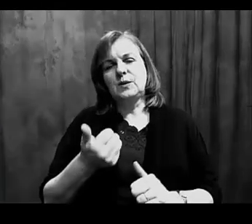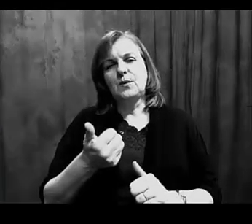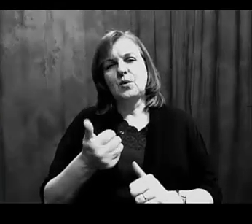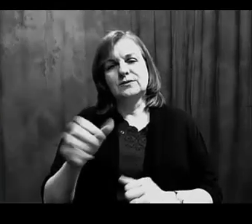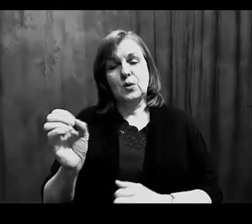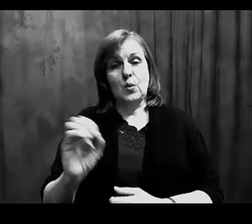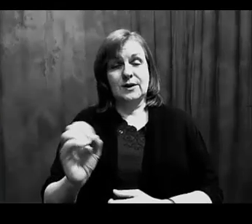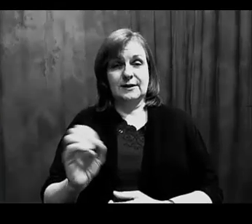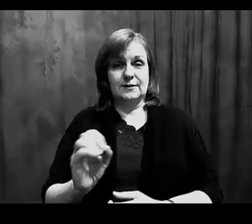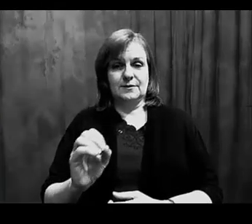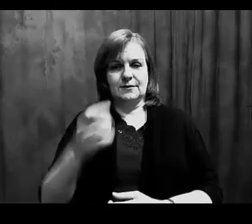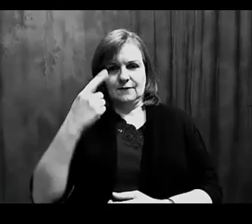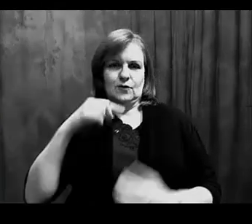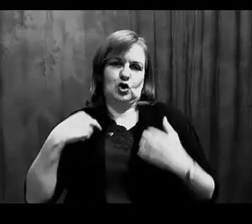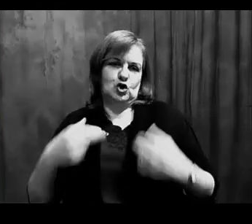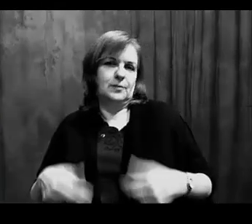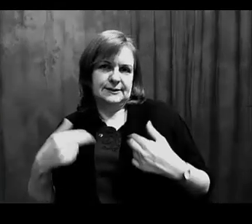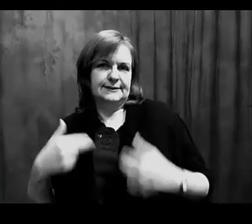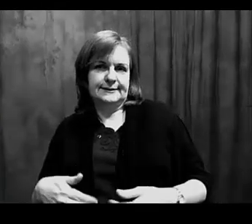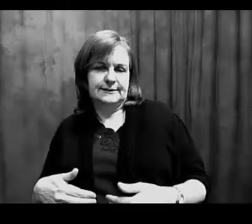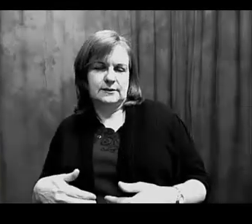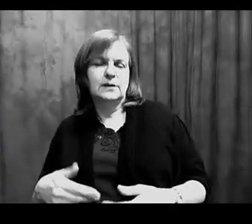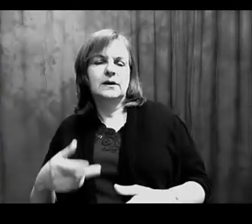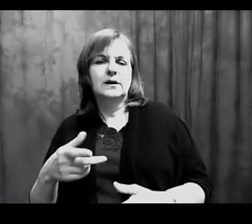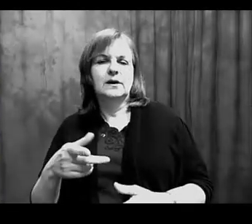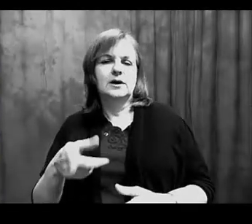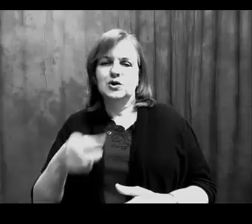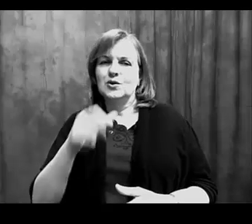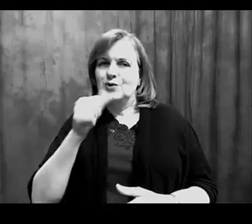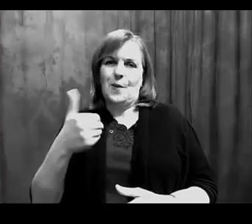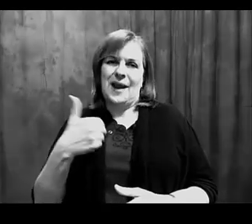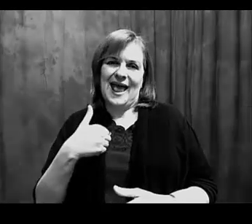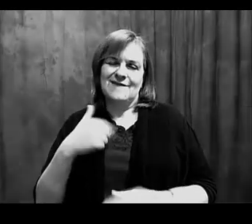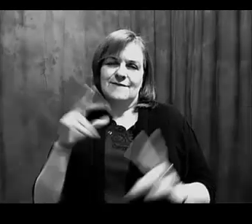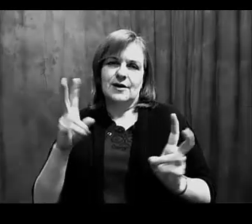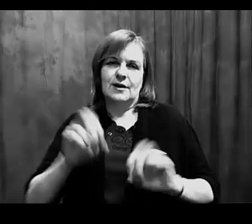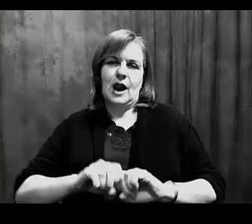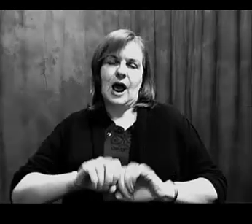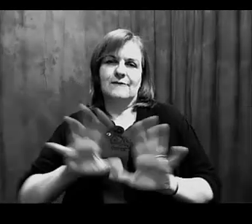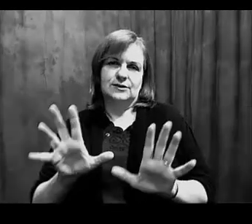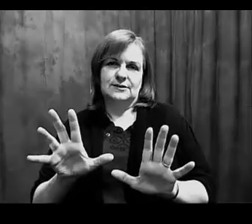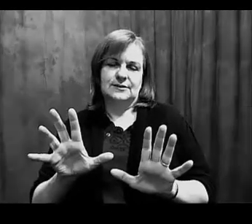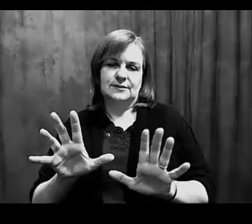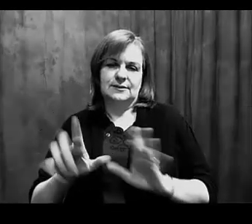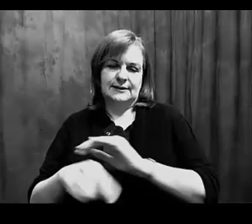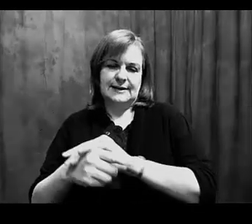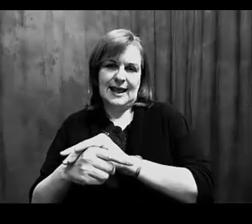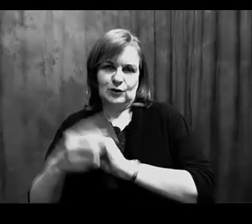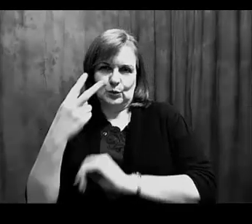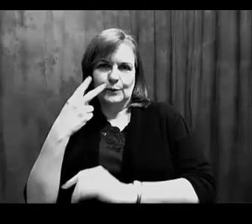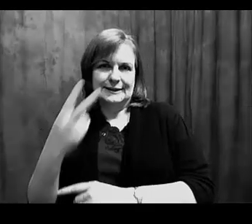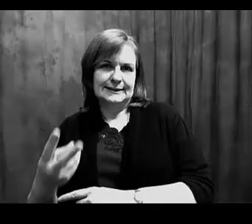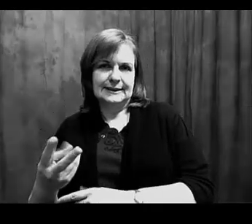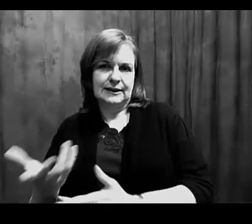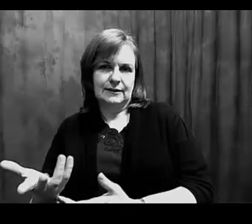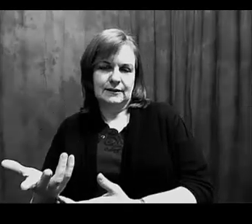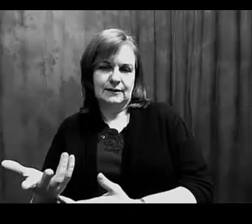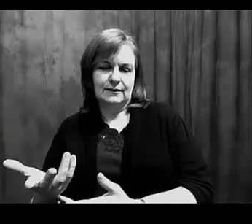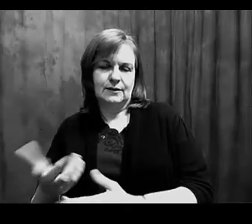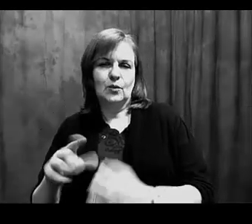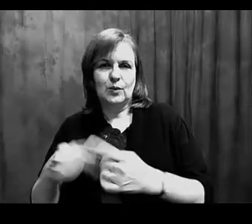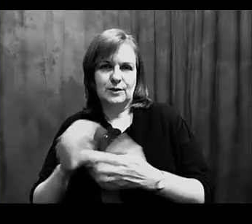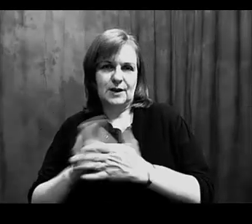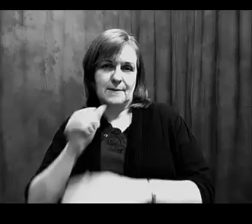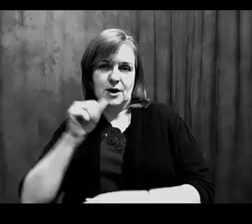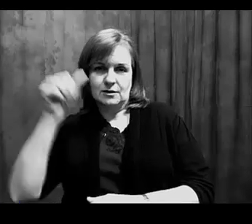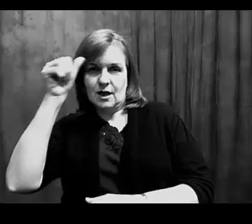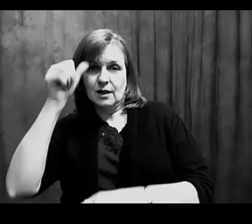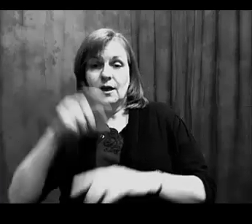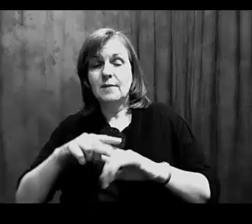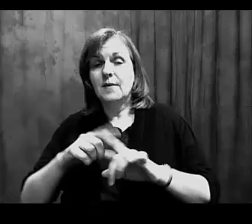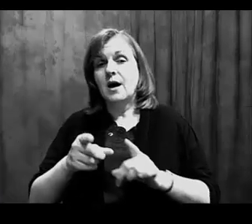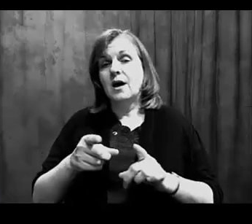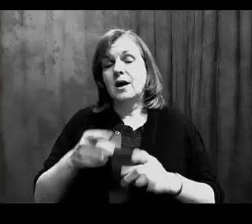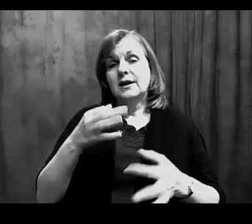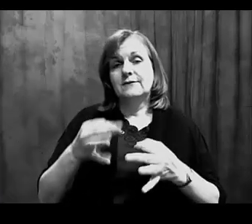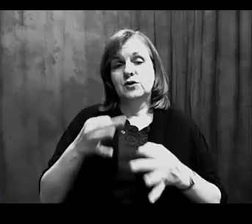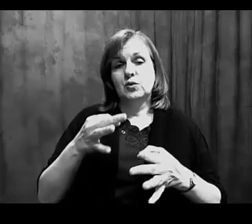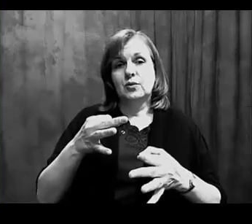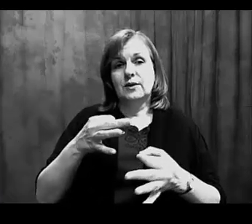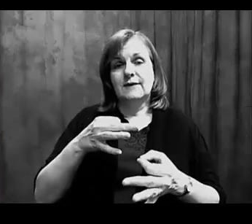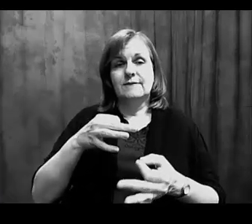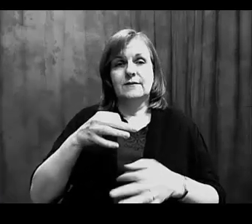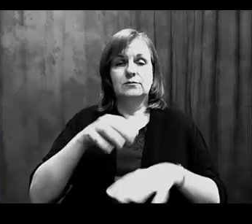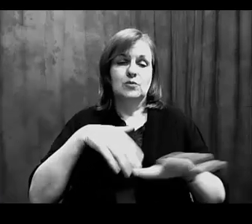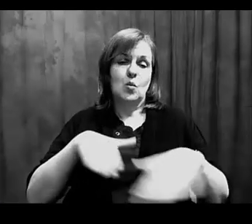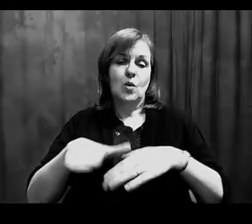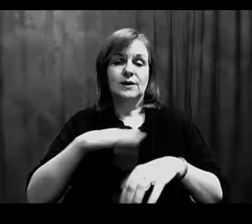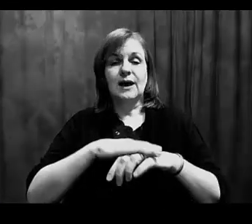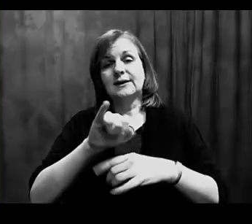organisms -- at least for humans -- we look at you not having had an outward tail in your adult form however if you've ever slipped and